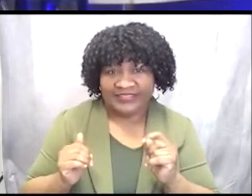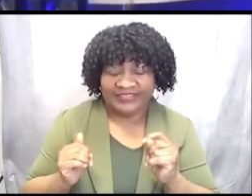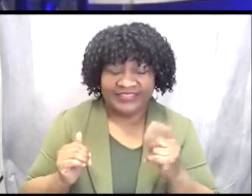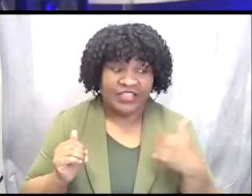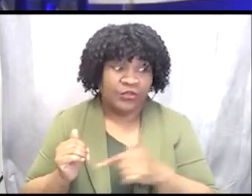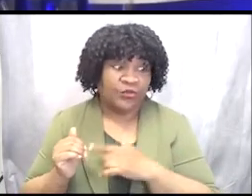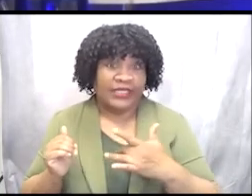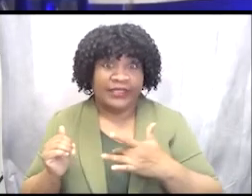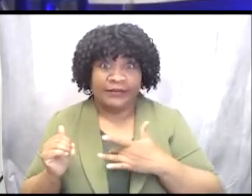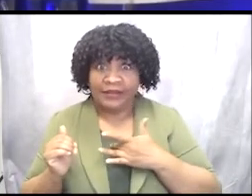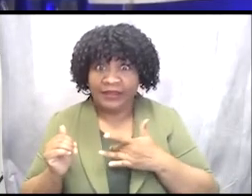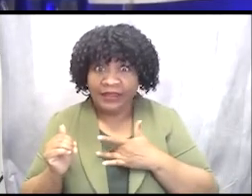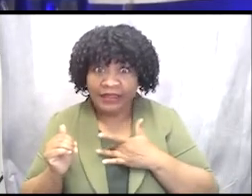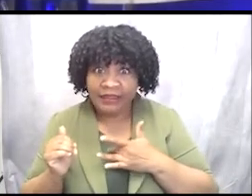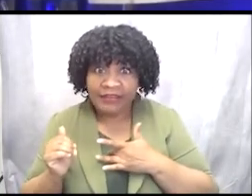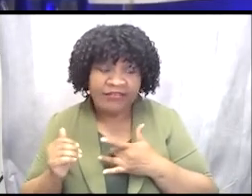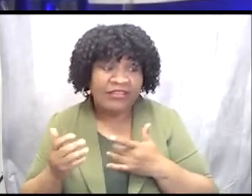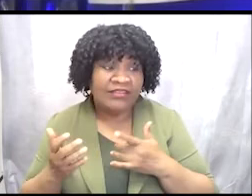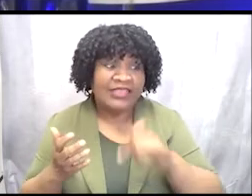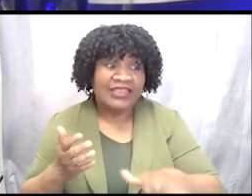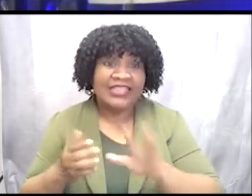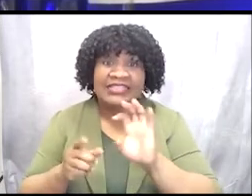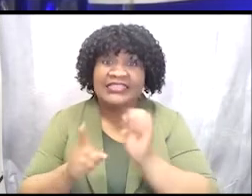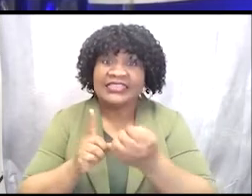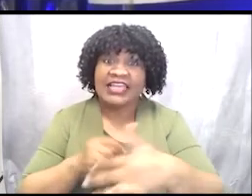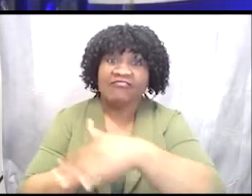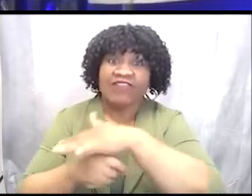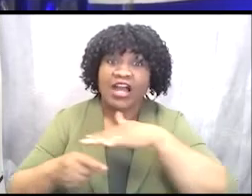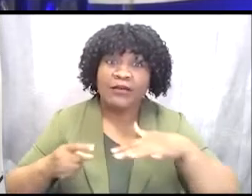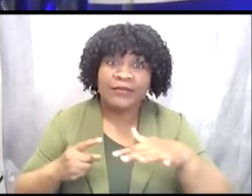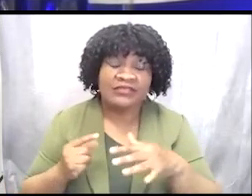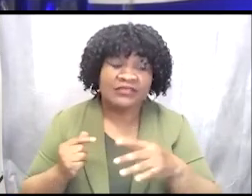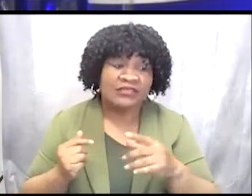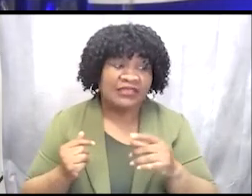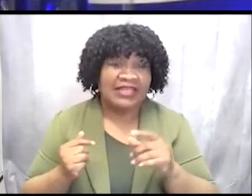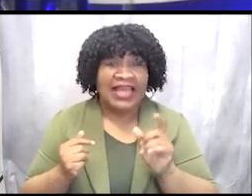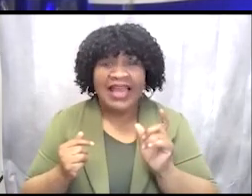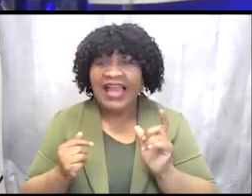We believe that these environments have to be in a state